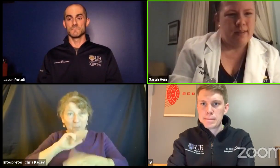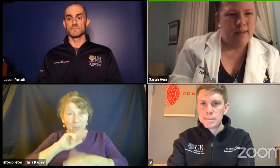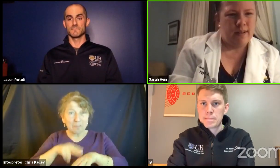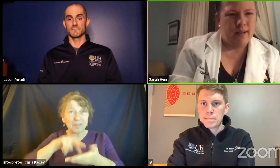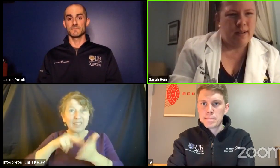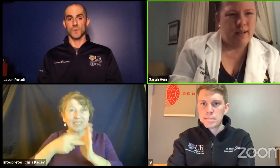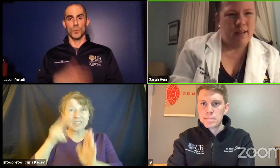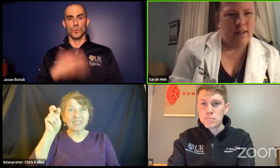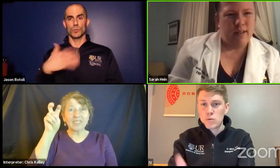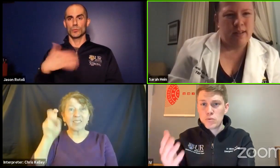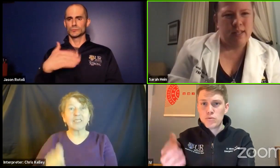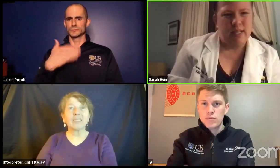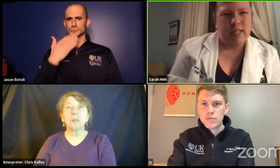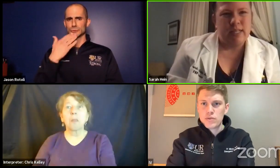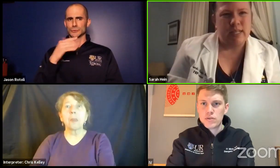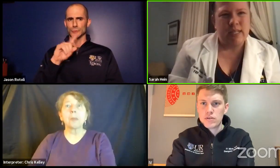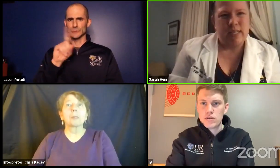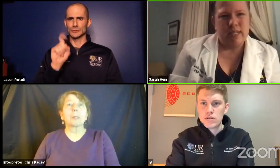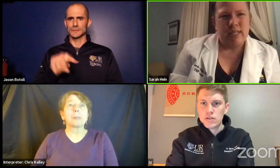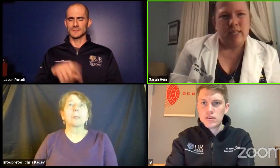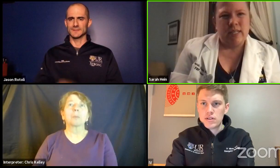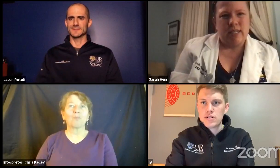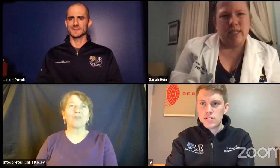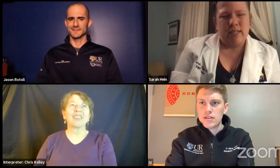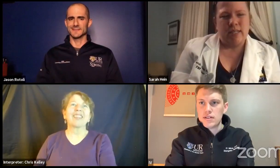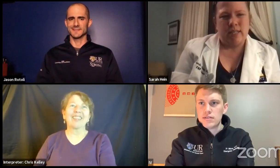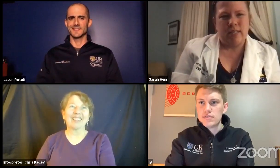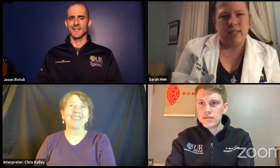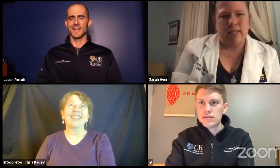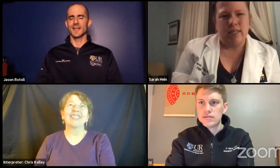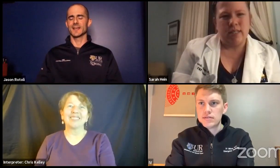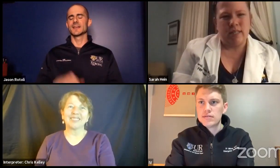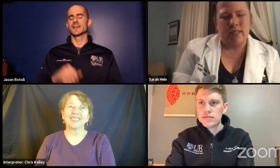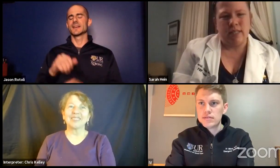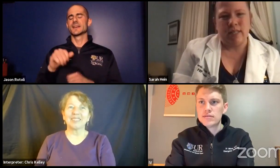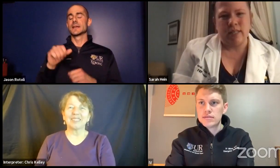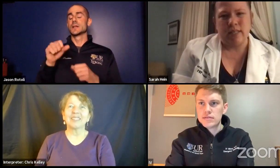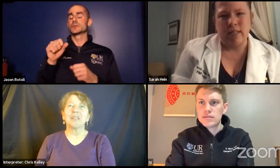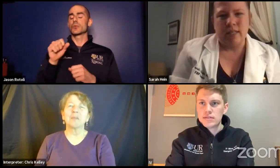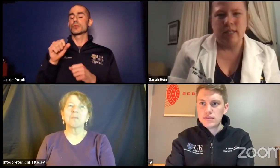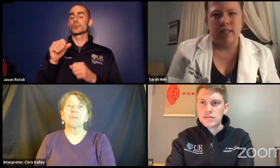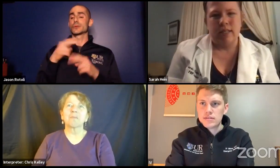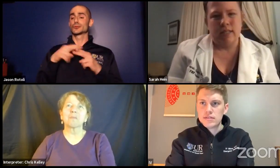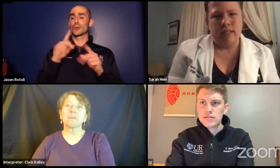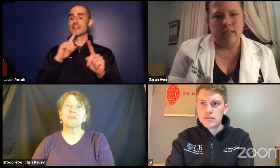toer and Dr. Muris, we have a couple questions from the audience.